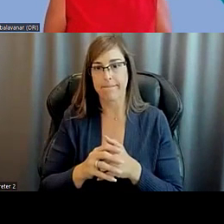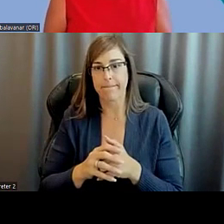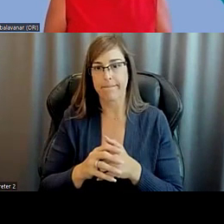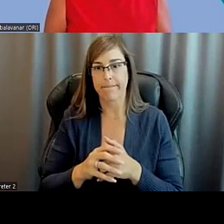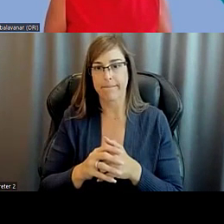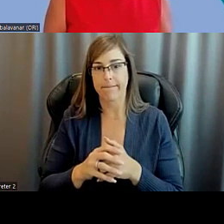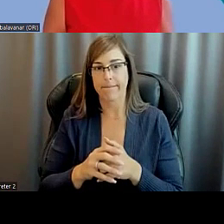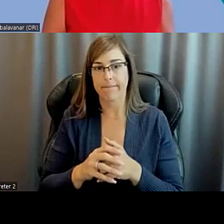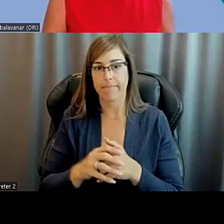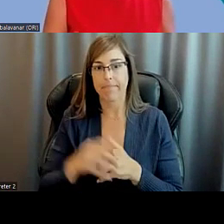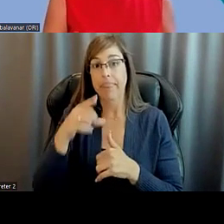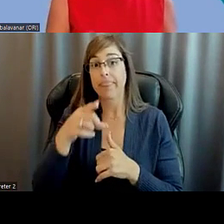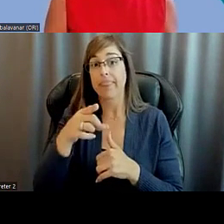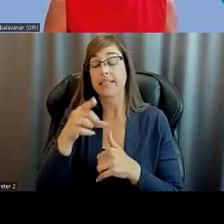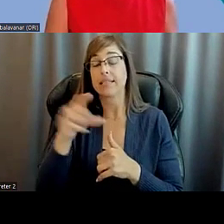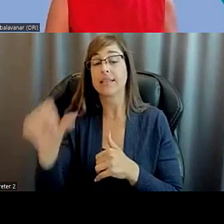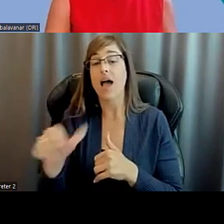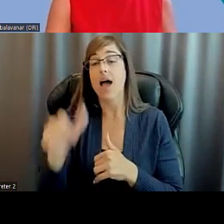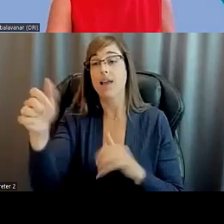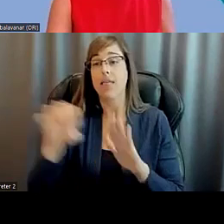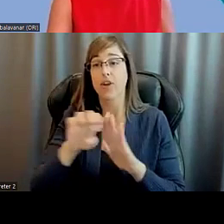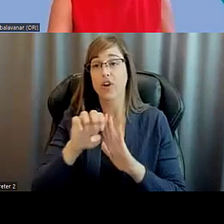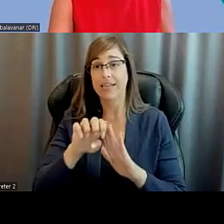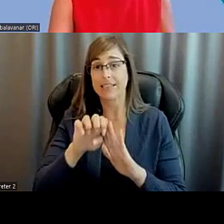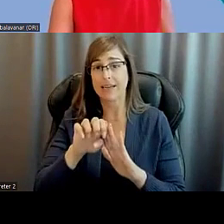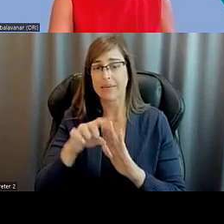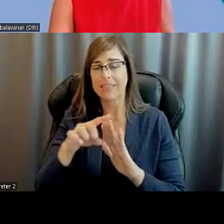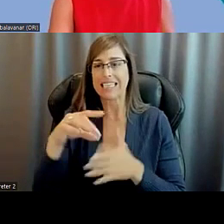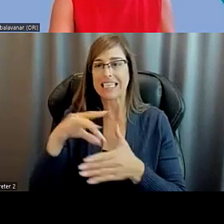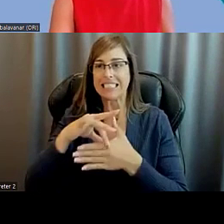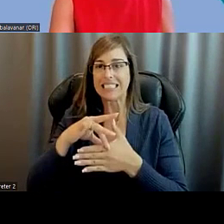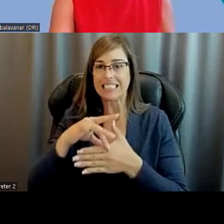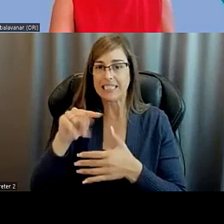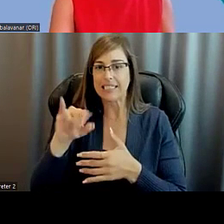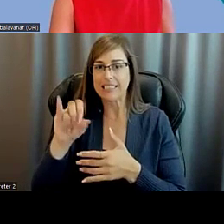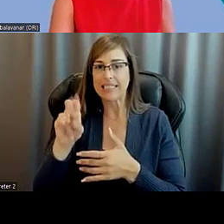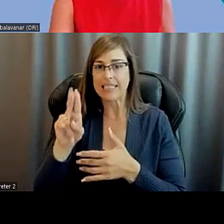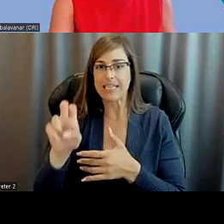Here is another example. This is tissue sections, and this is pancreatic tumor.